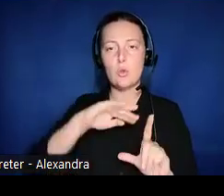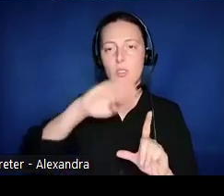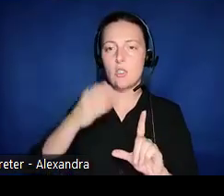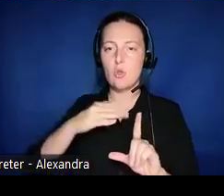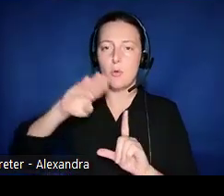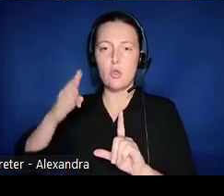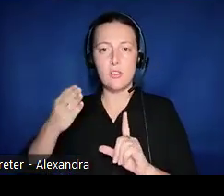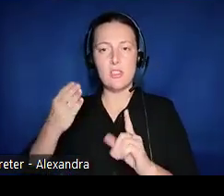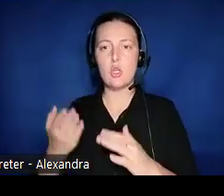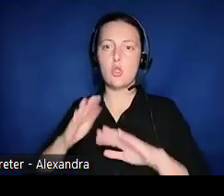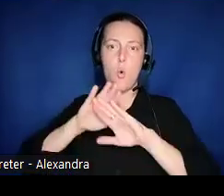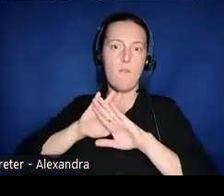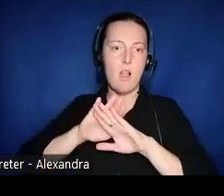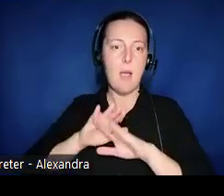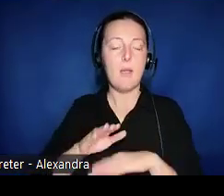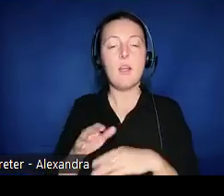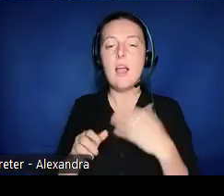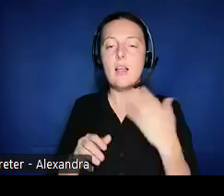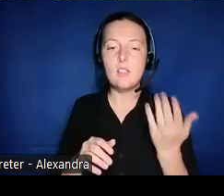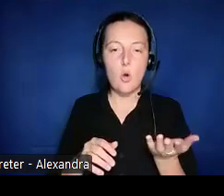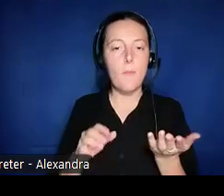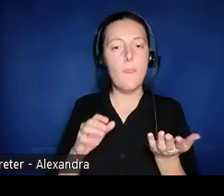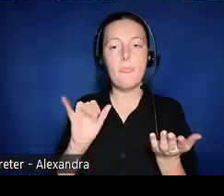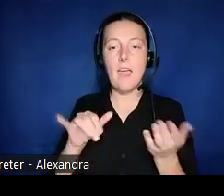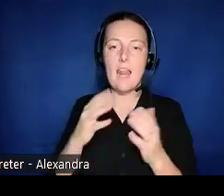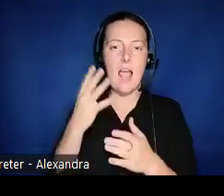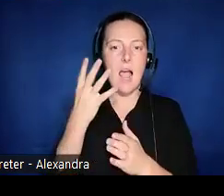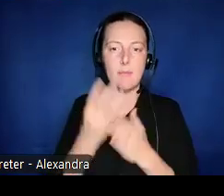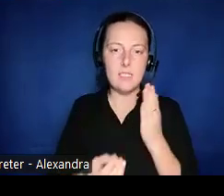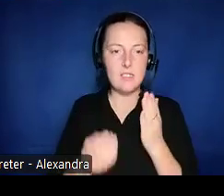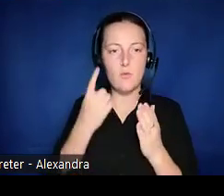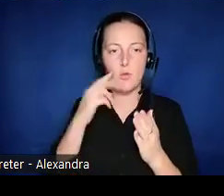is isolated from the rest of the population which it's not really that isolated from